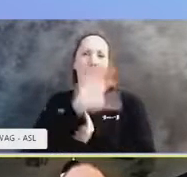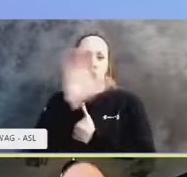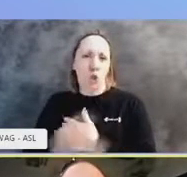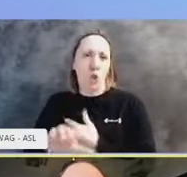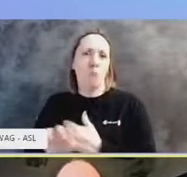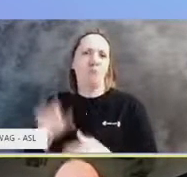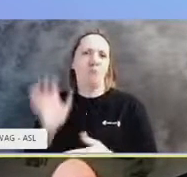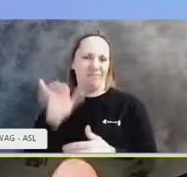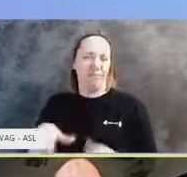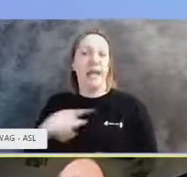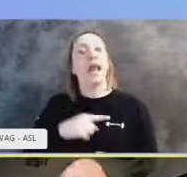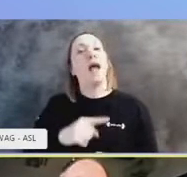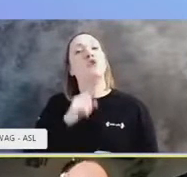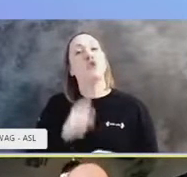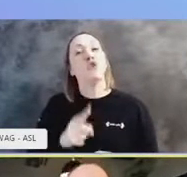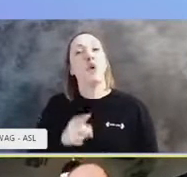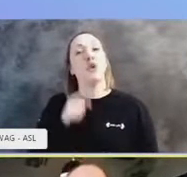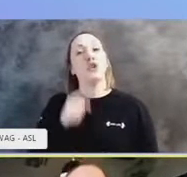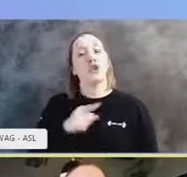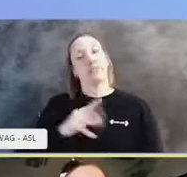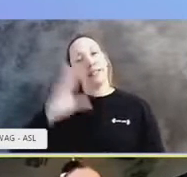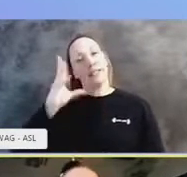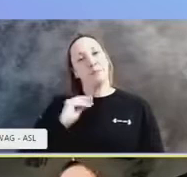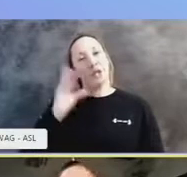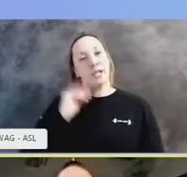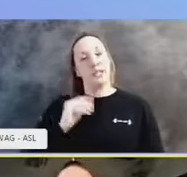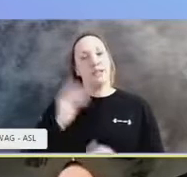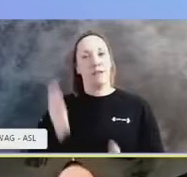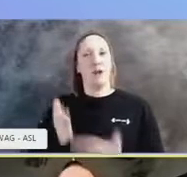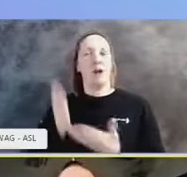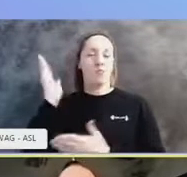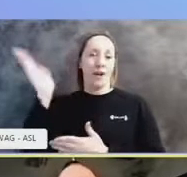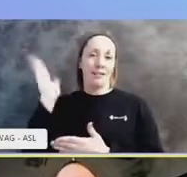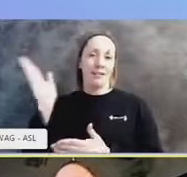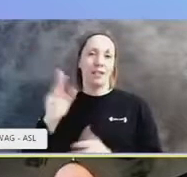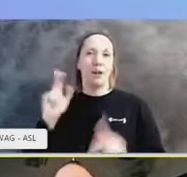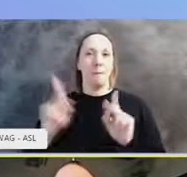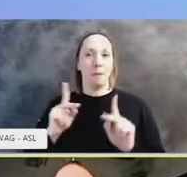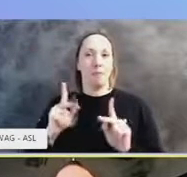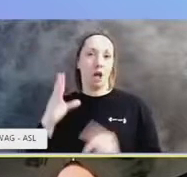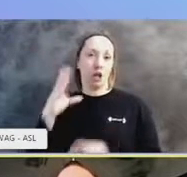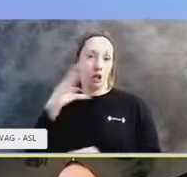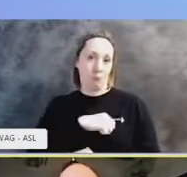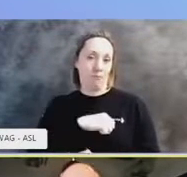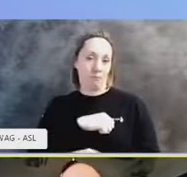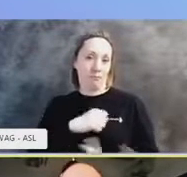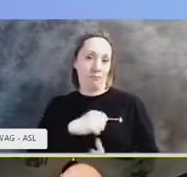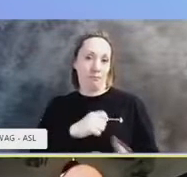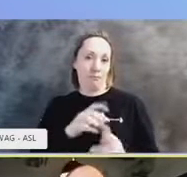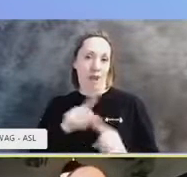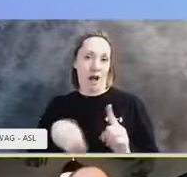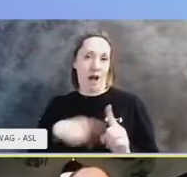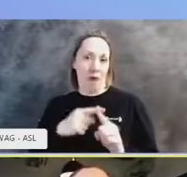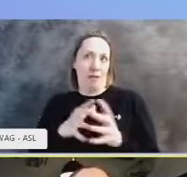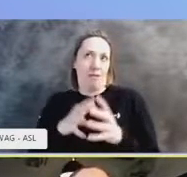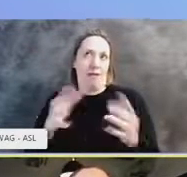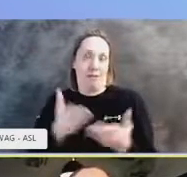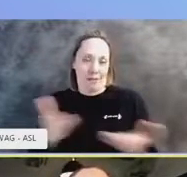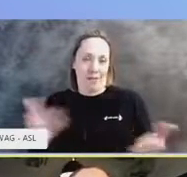presentations all the time, and tons of presentations over the year on Zoom in I'm sure. I'm sure you've had your share